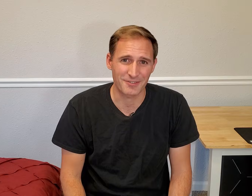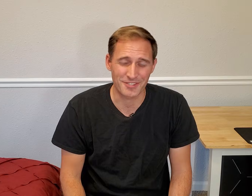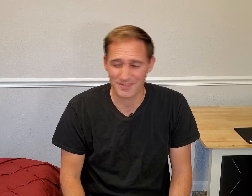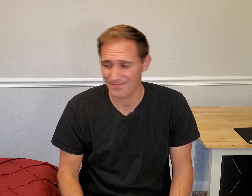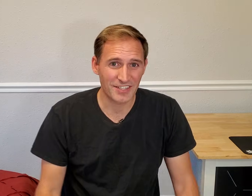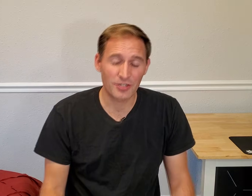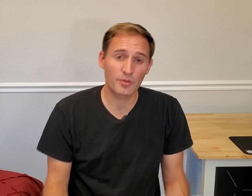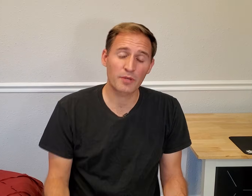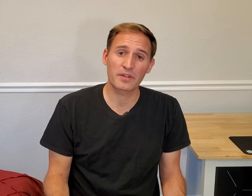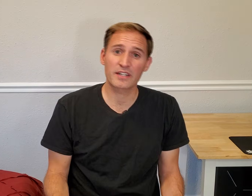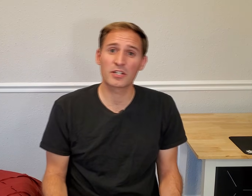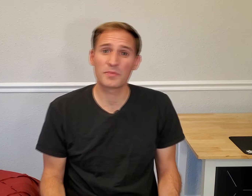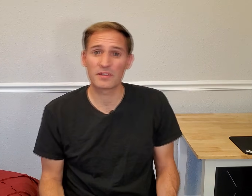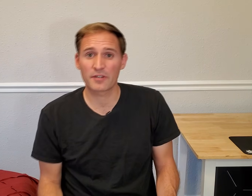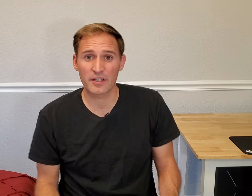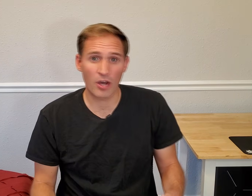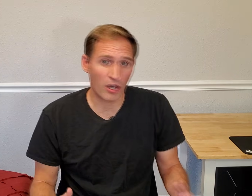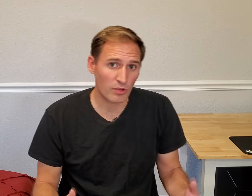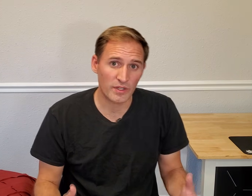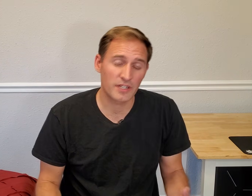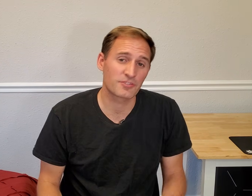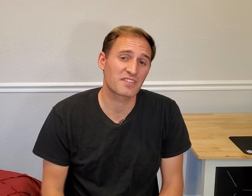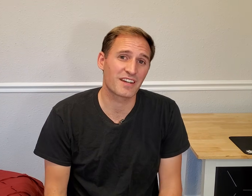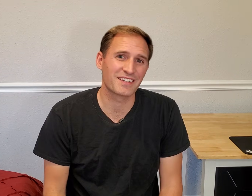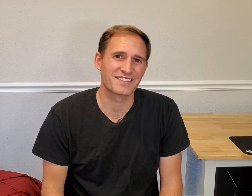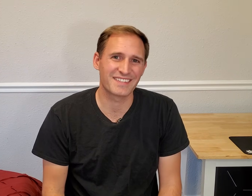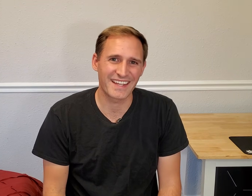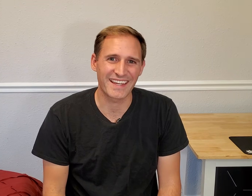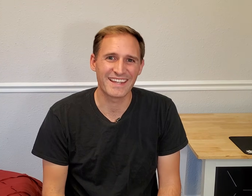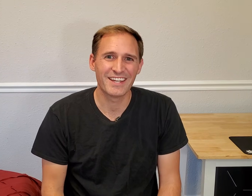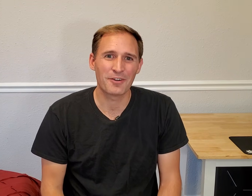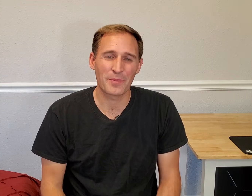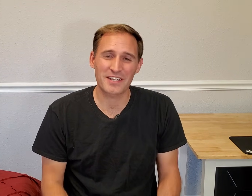language. And don't worry we're not going to be learning all 100 signs today, I'm